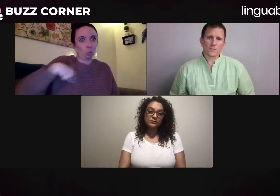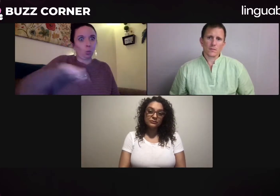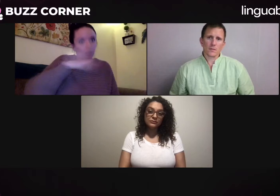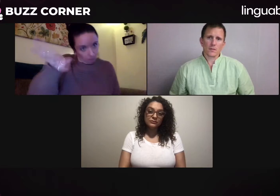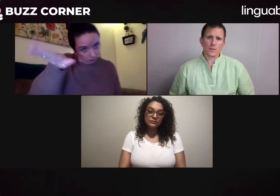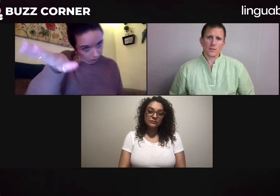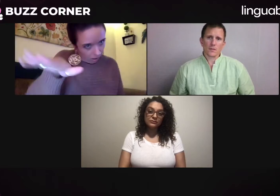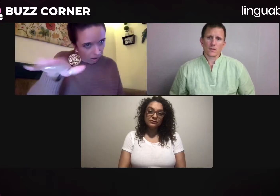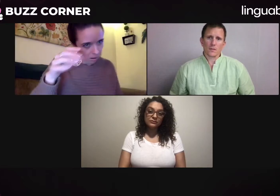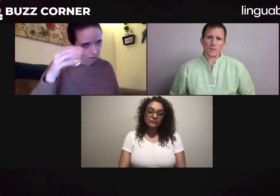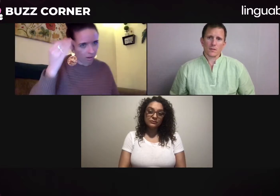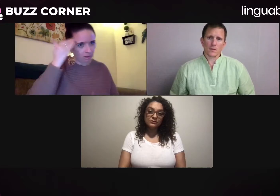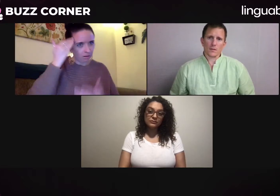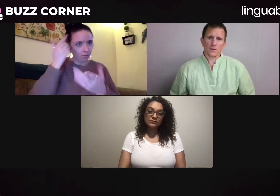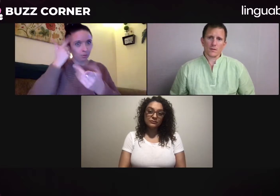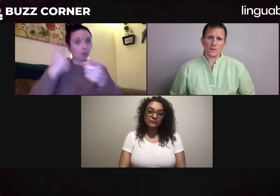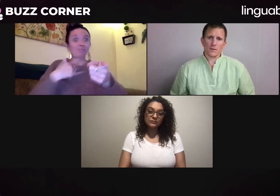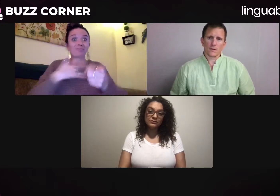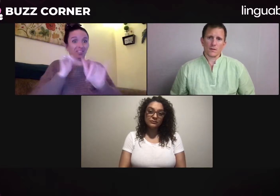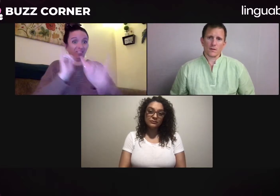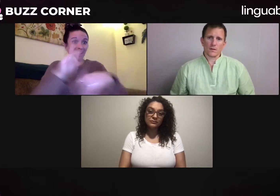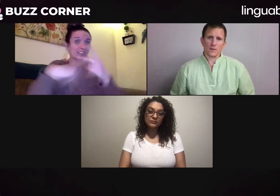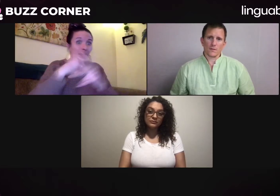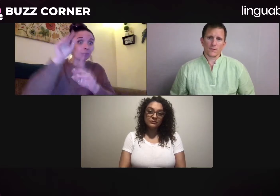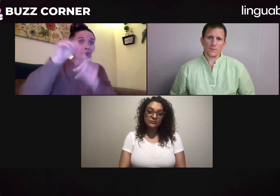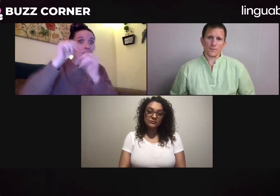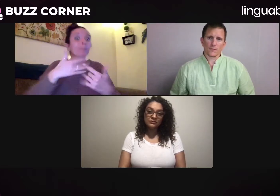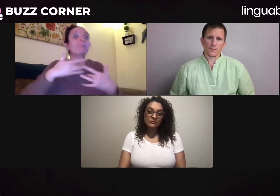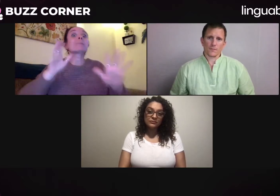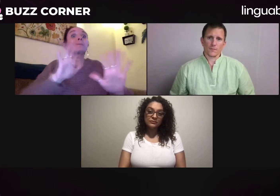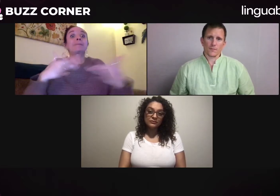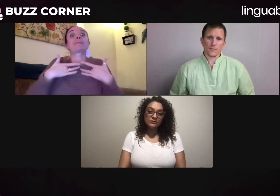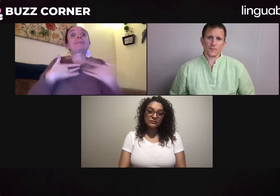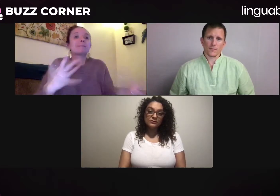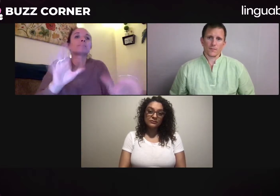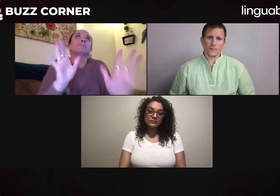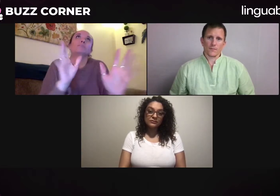But how much should we be chasing them down for that, for that kind of thing?